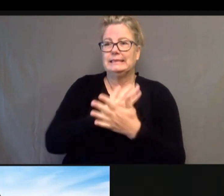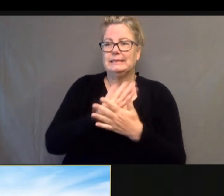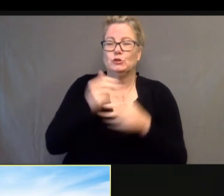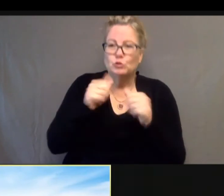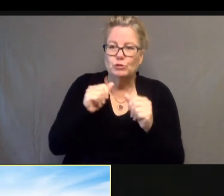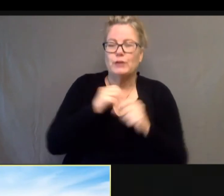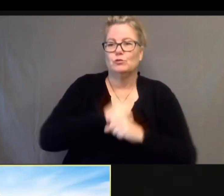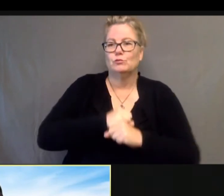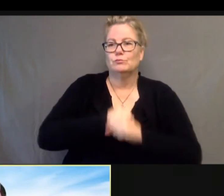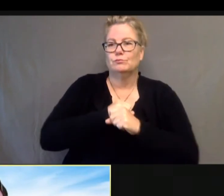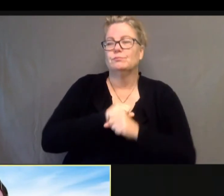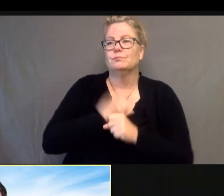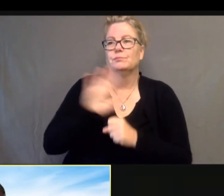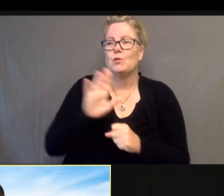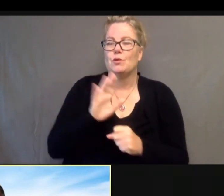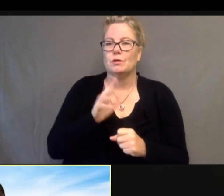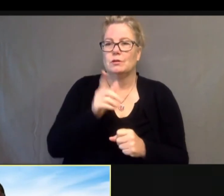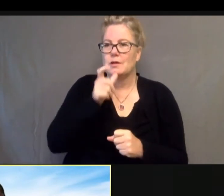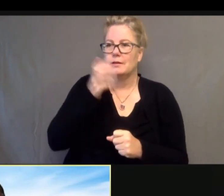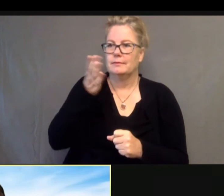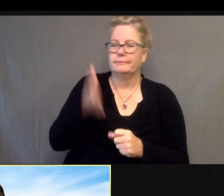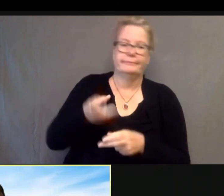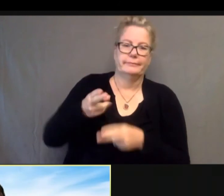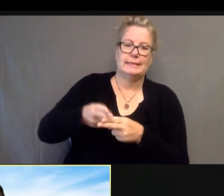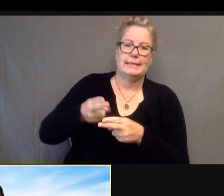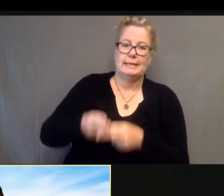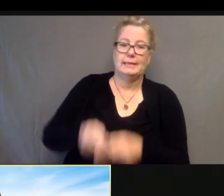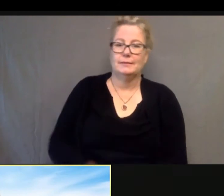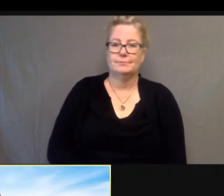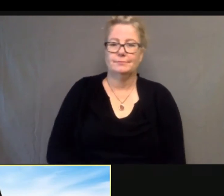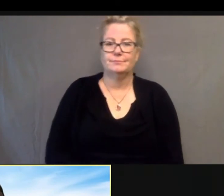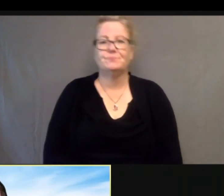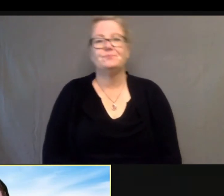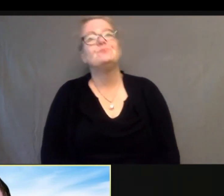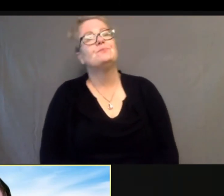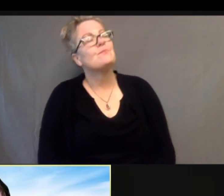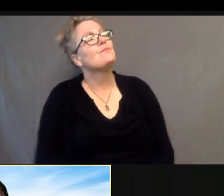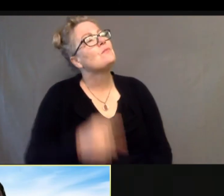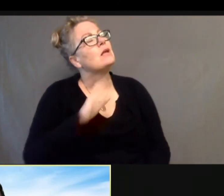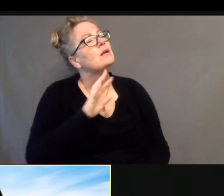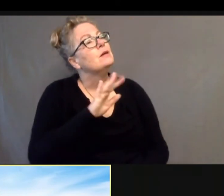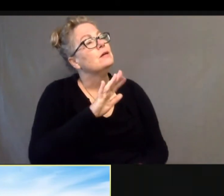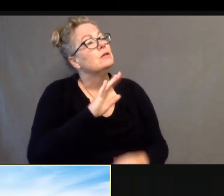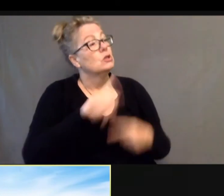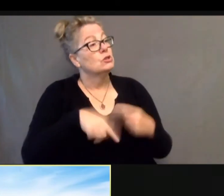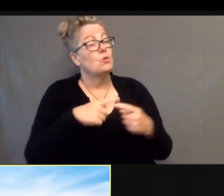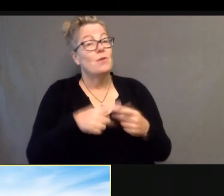So when I talk to people who have been clearly discriminated against a common theme that